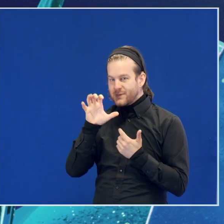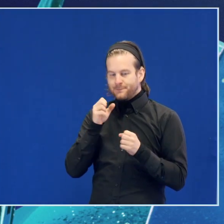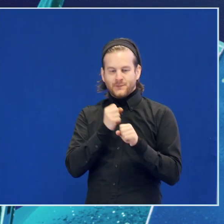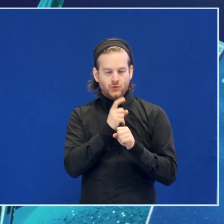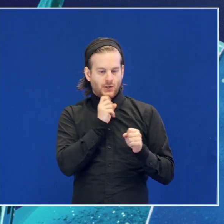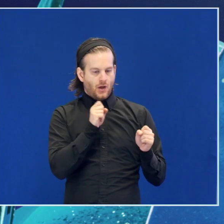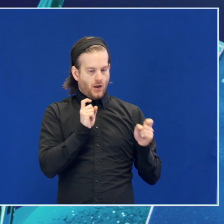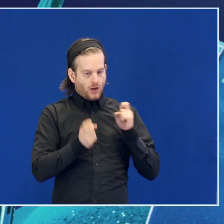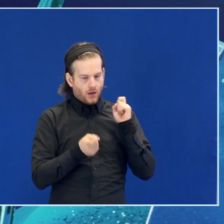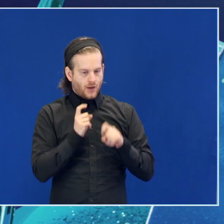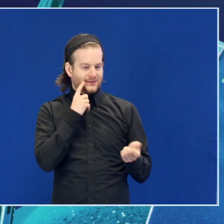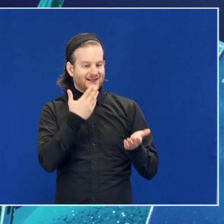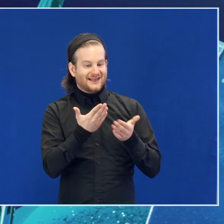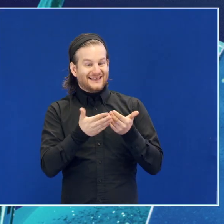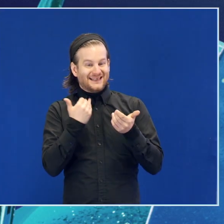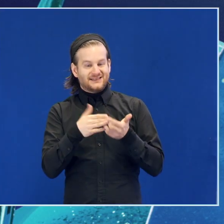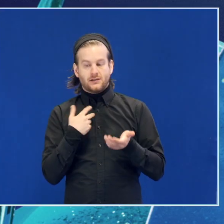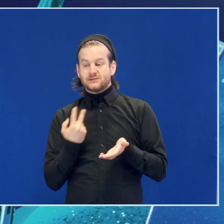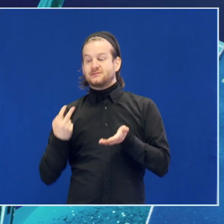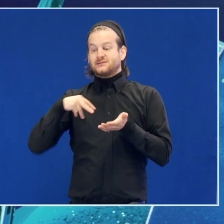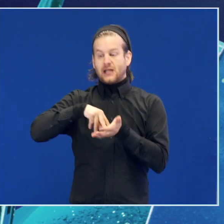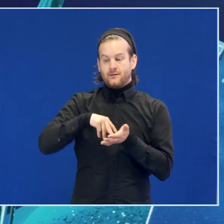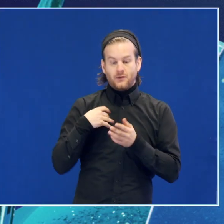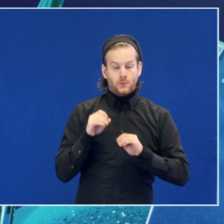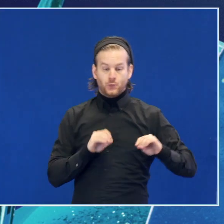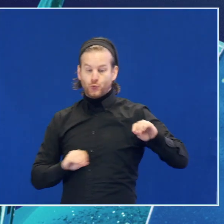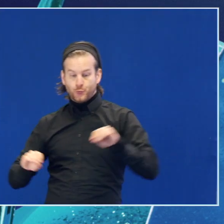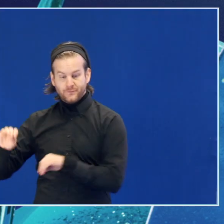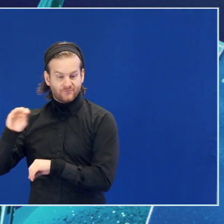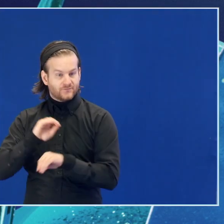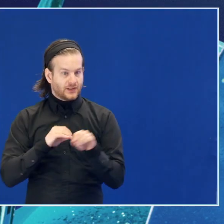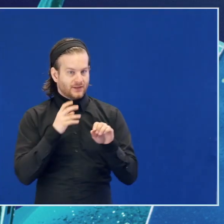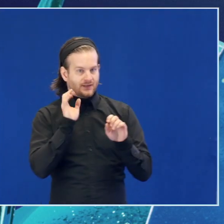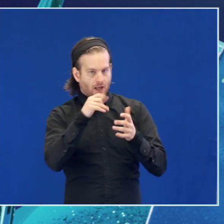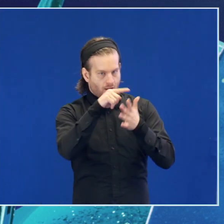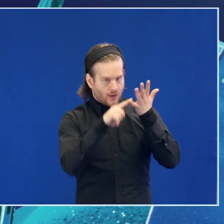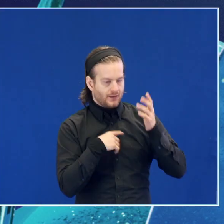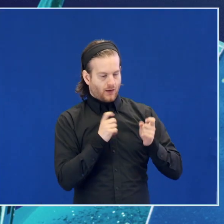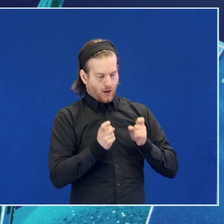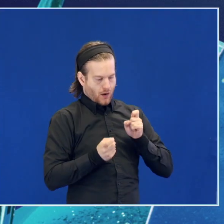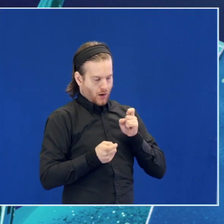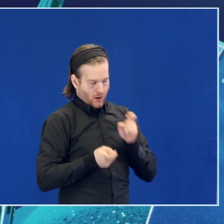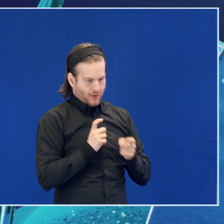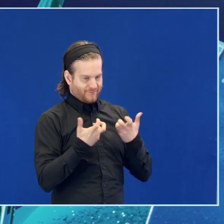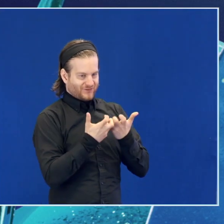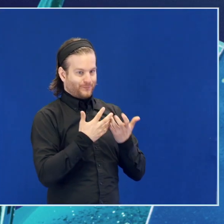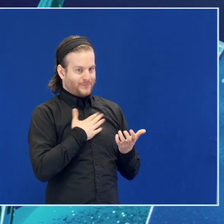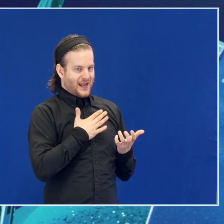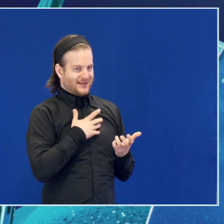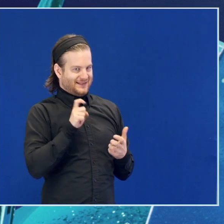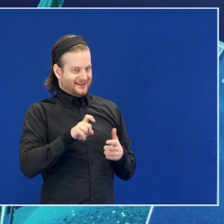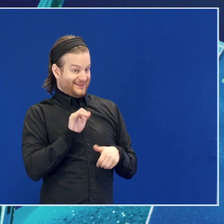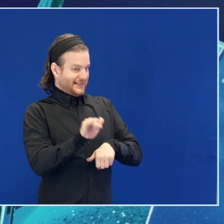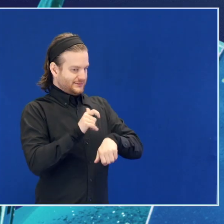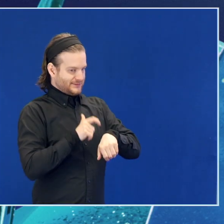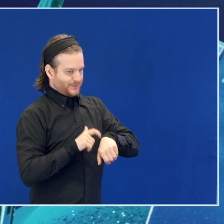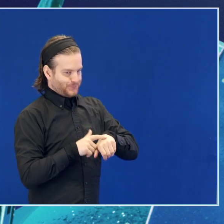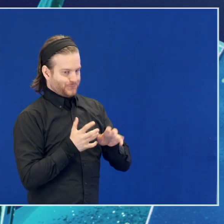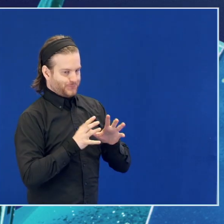So providing that variety is our key recommendation. And while our research started as focused on workplace,